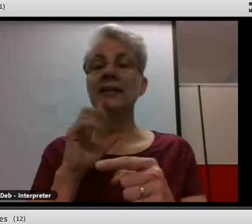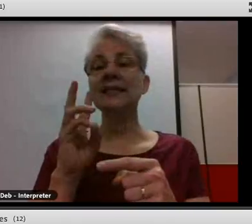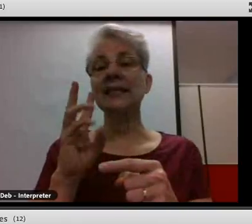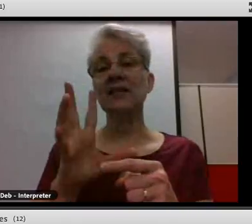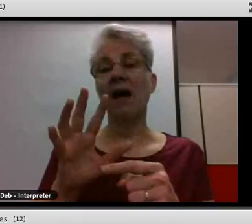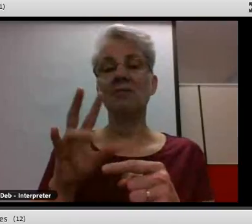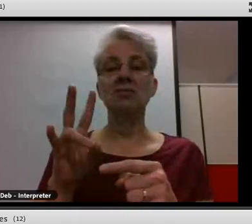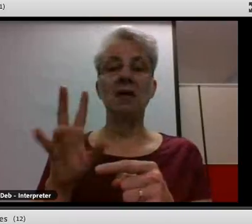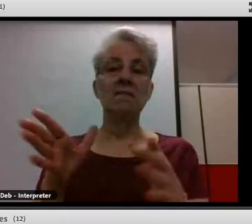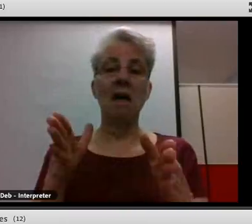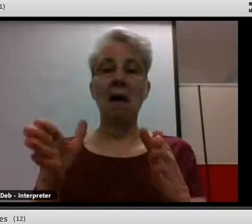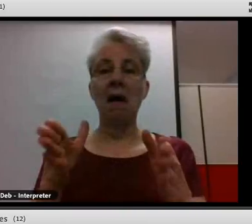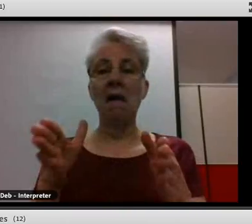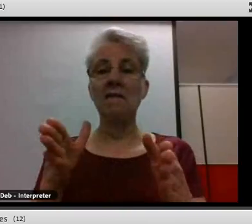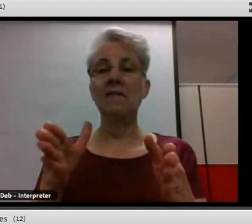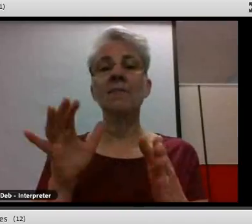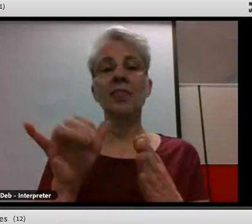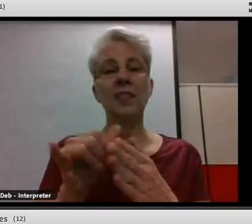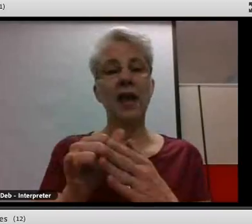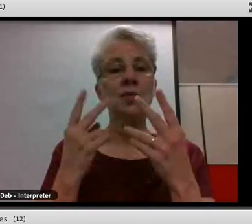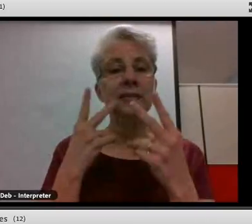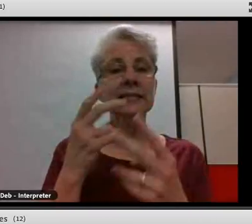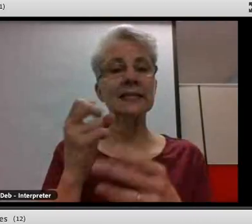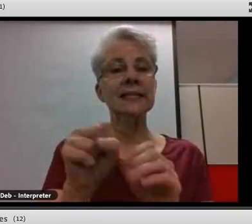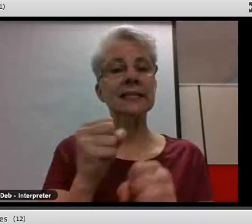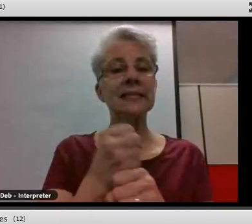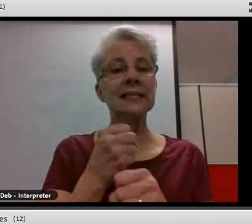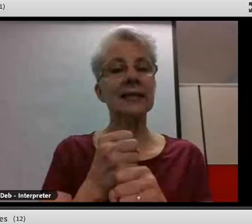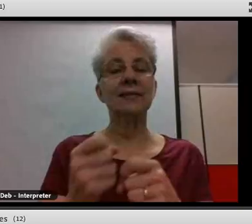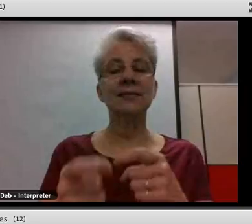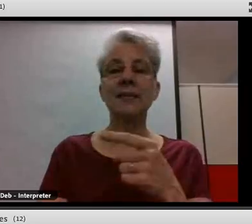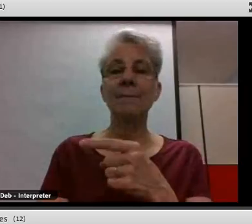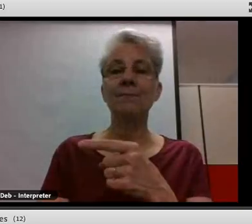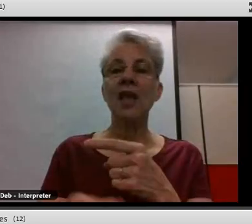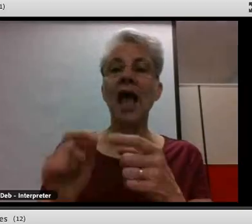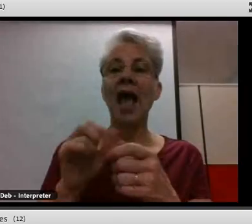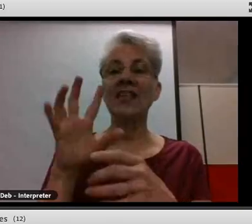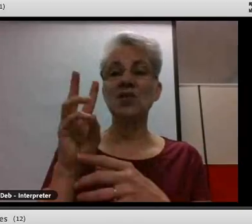don't or if you have new librarians that haven't had any kind of training on this,